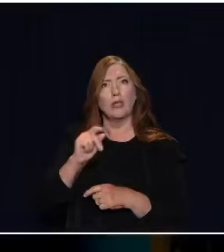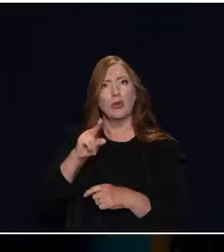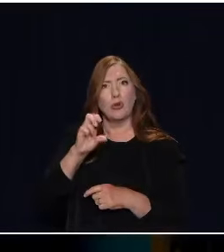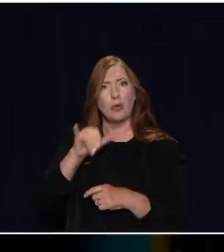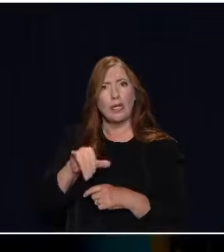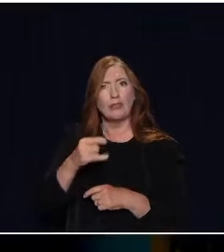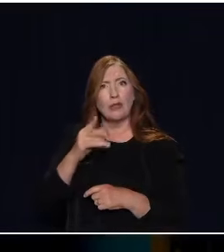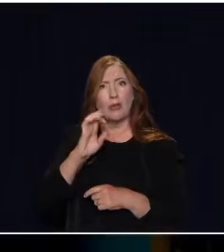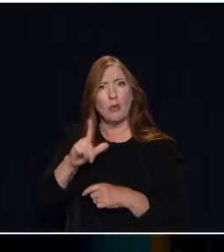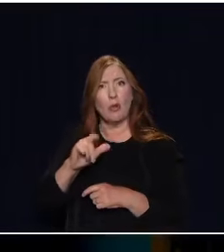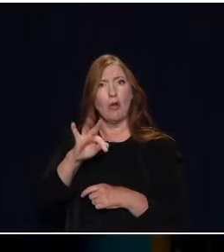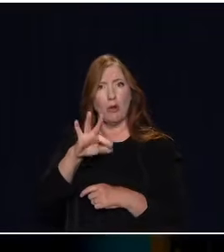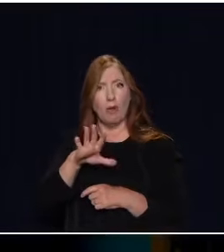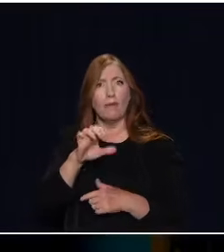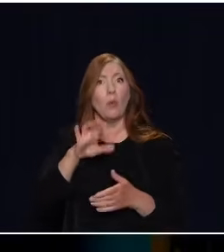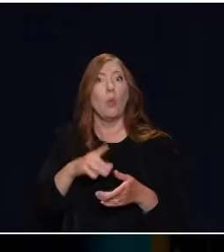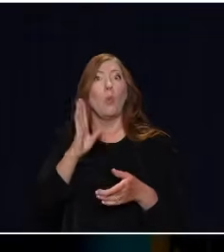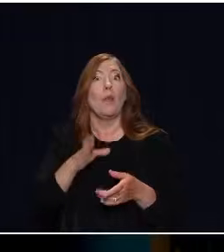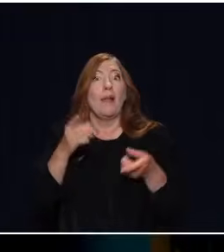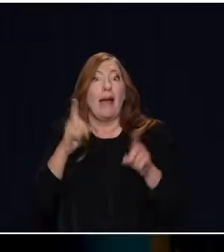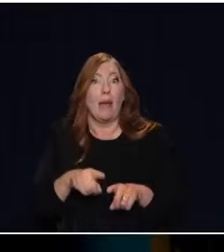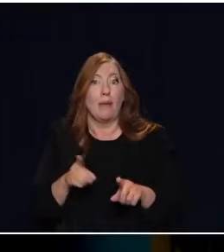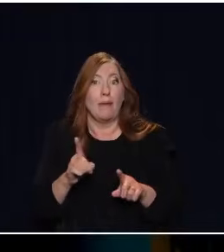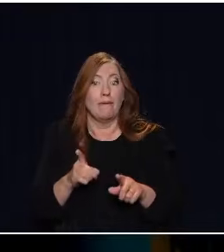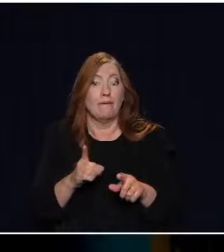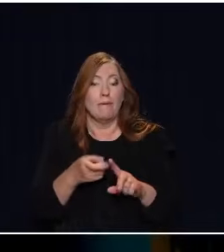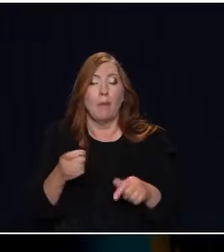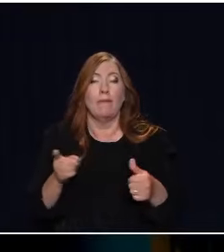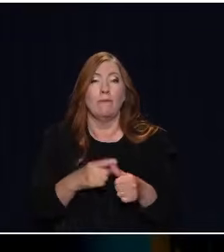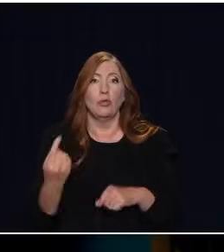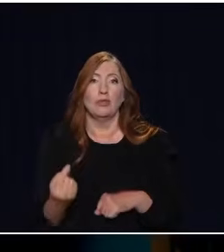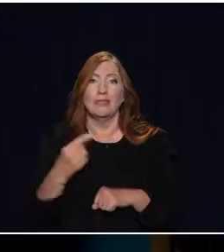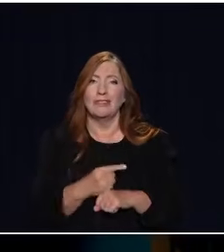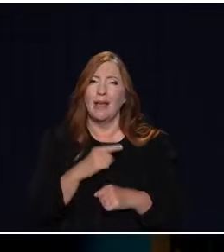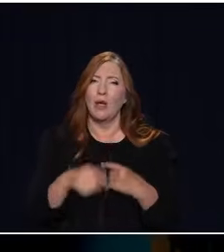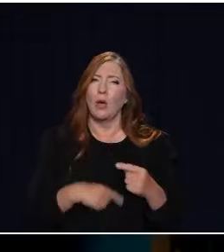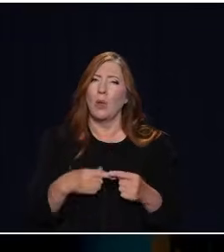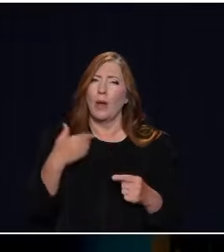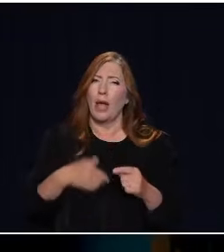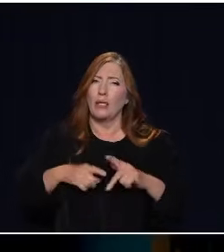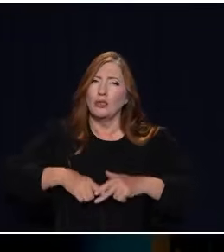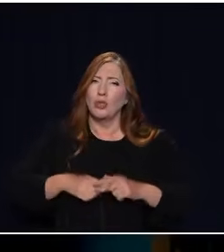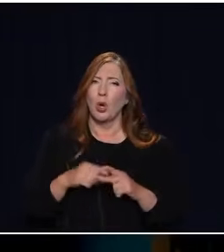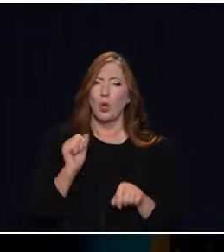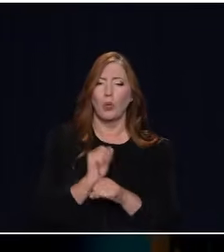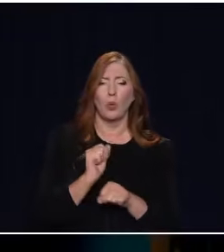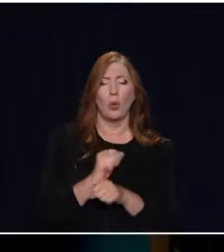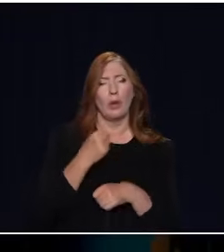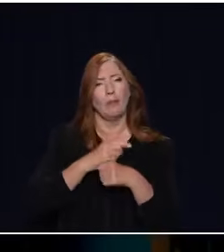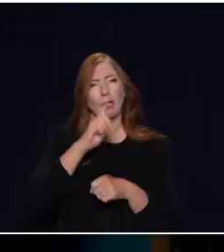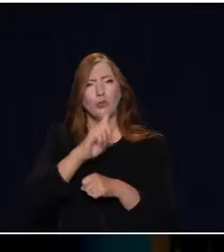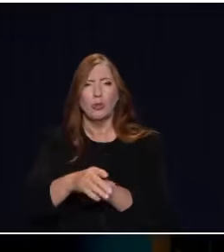SENDS VIOLATIONS TO THE ATTORNEY GENERAL'S OFFICE, THOSE THINGS